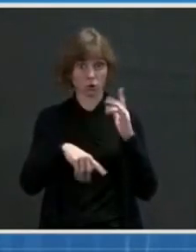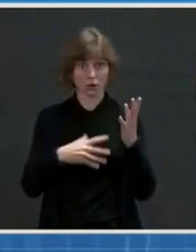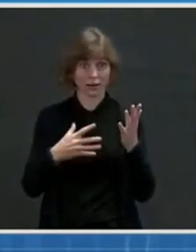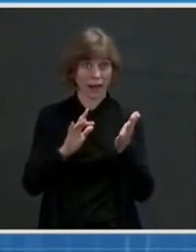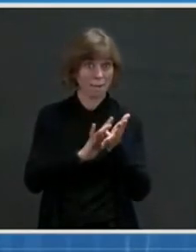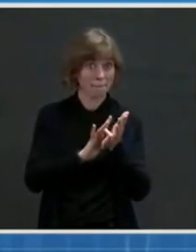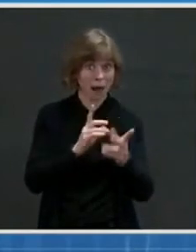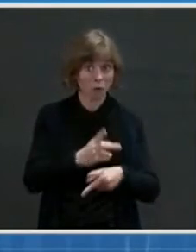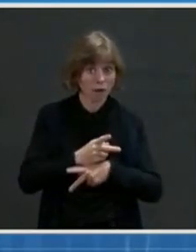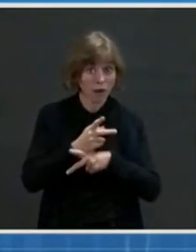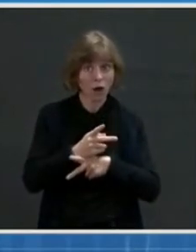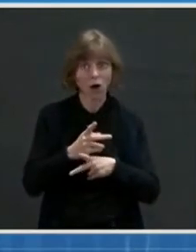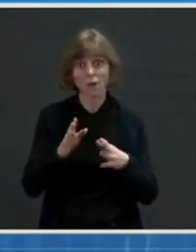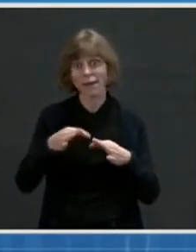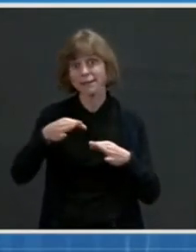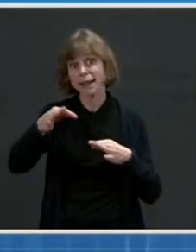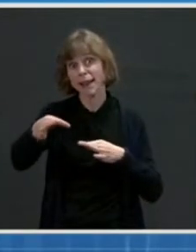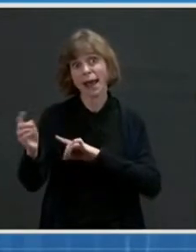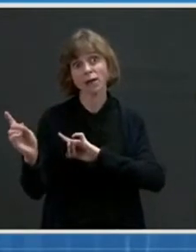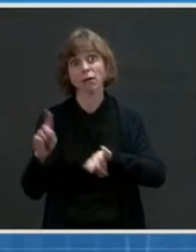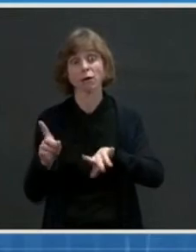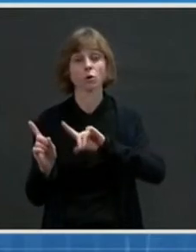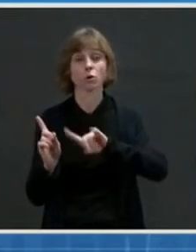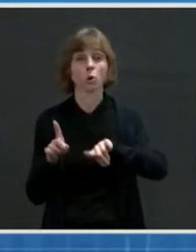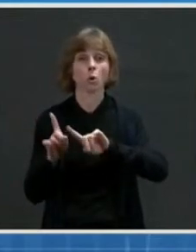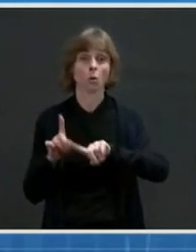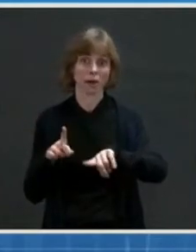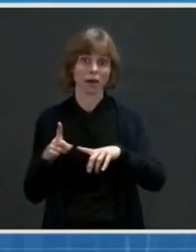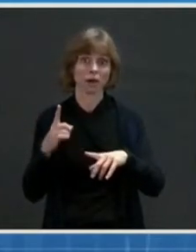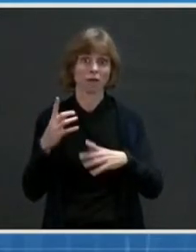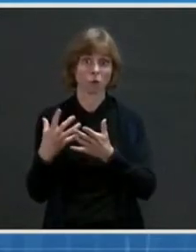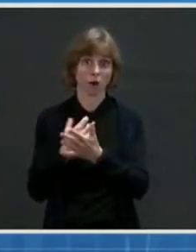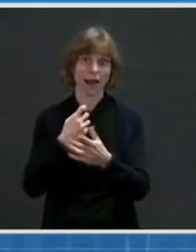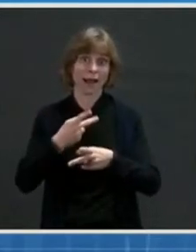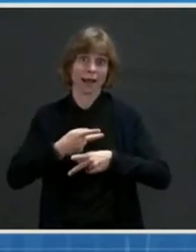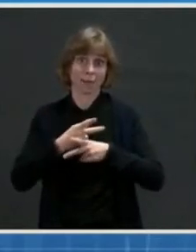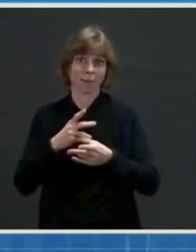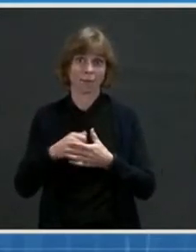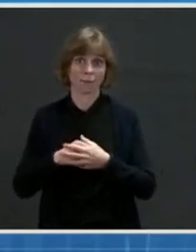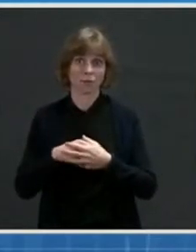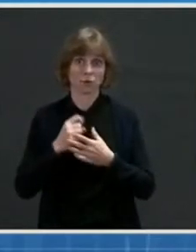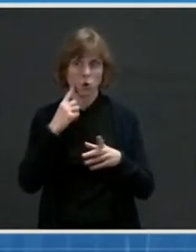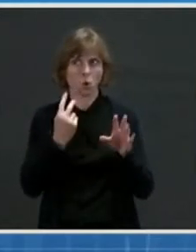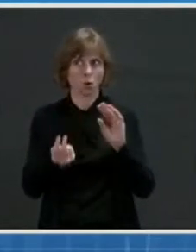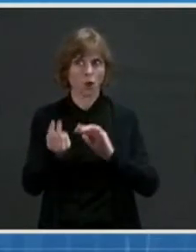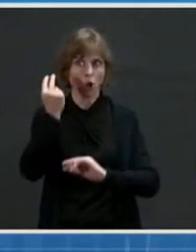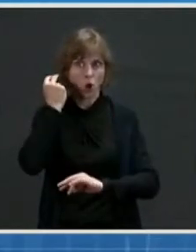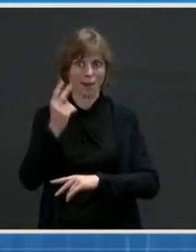SPECIFICALLY. SO PEOPLE WHO DELAYED IN GETTING MEDICAL CARE, MANY, YOU